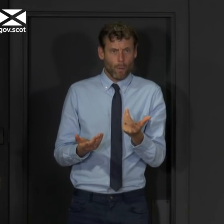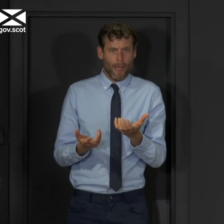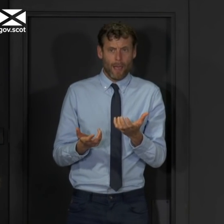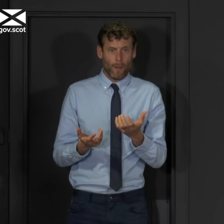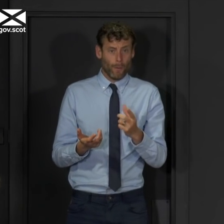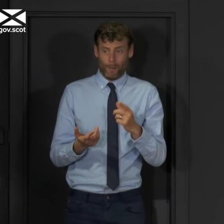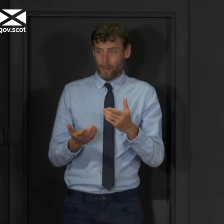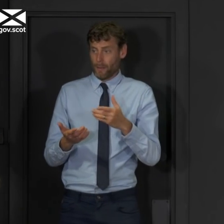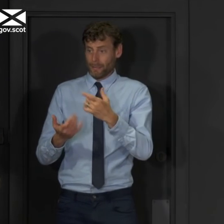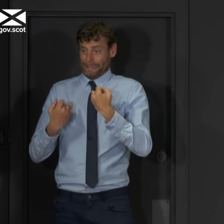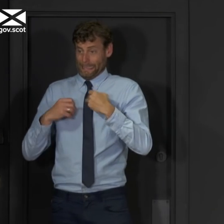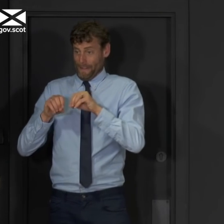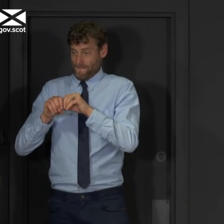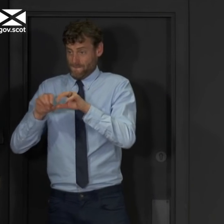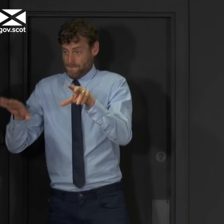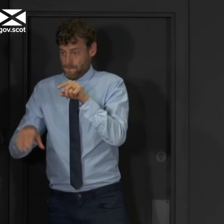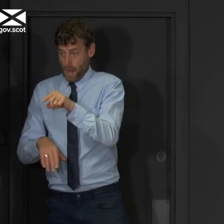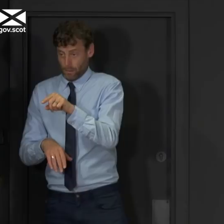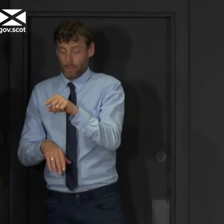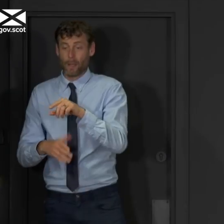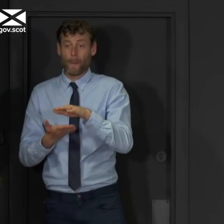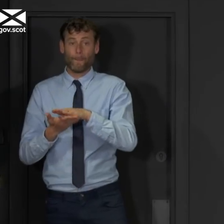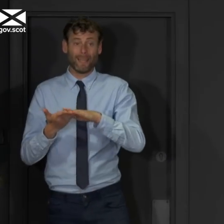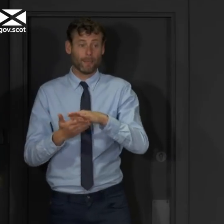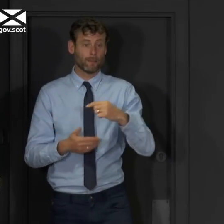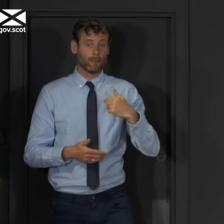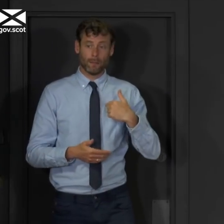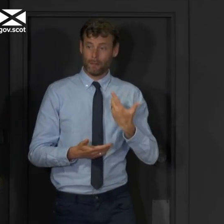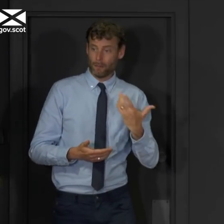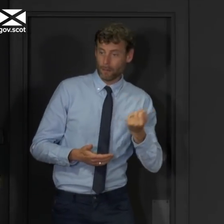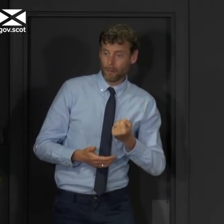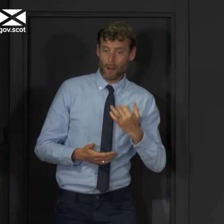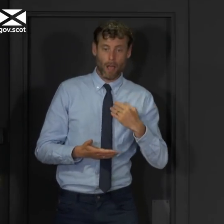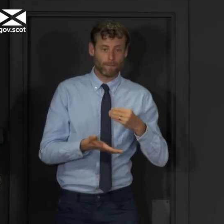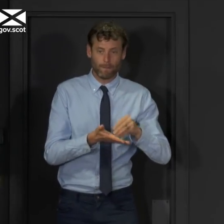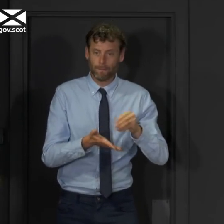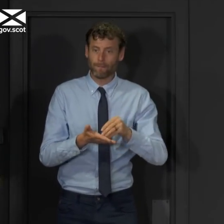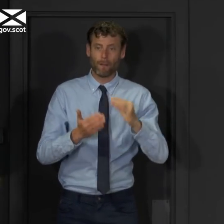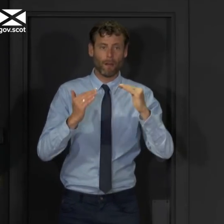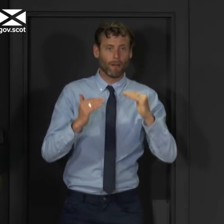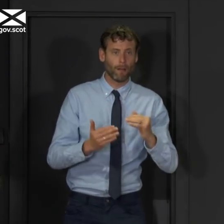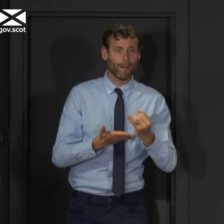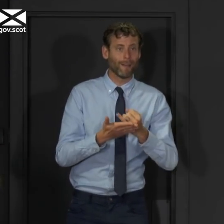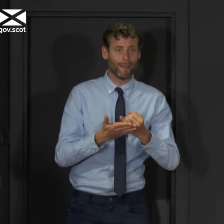virus for their living standards and their livelihoods in future. I can't stand here